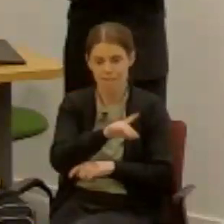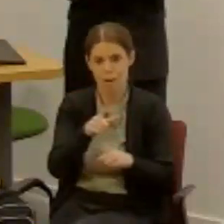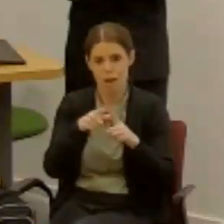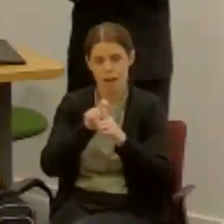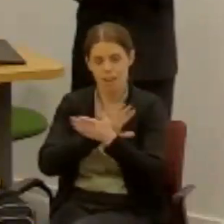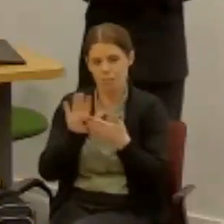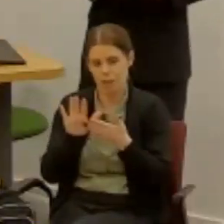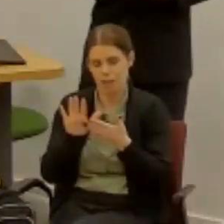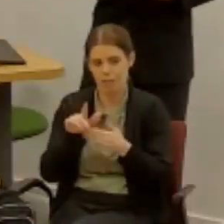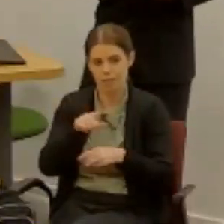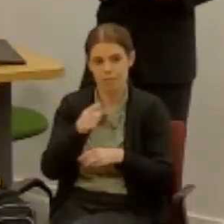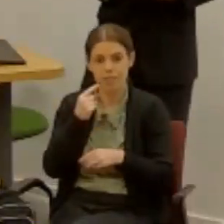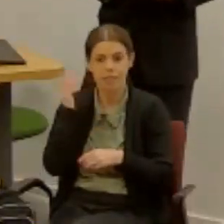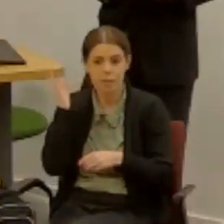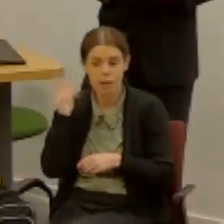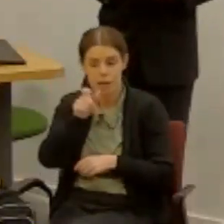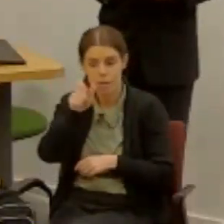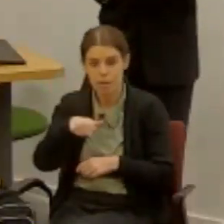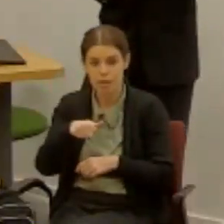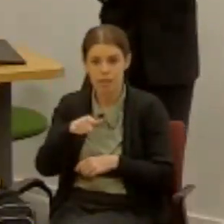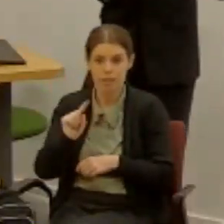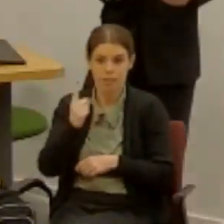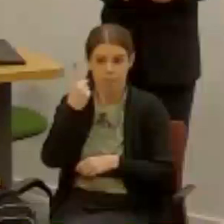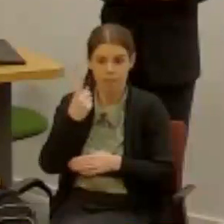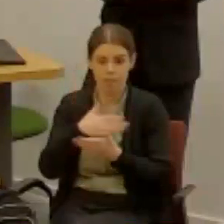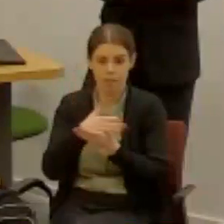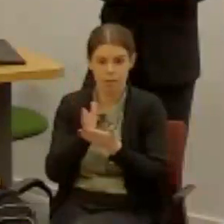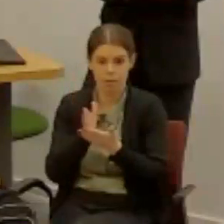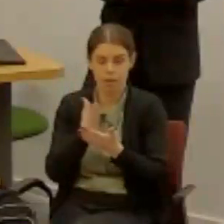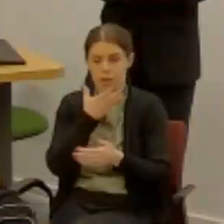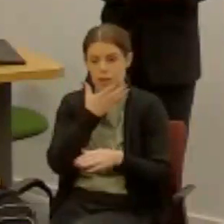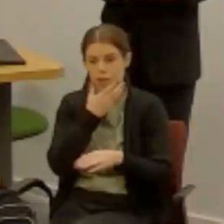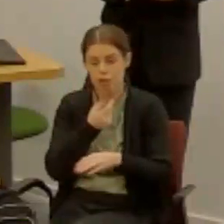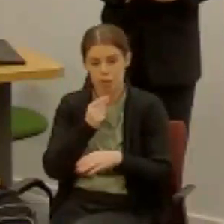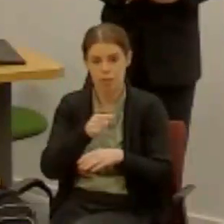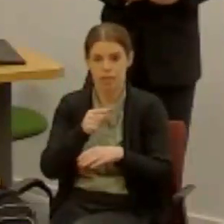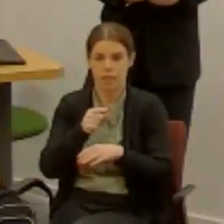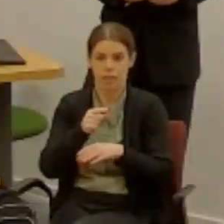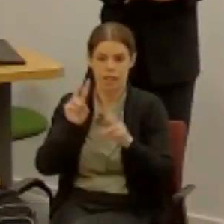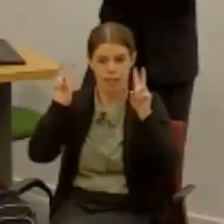so, the speaker today, the first inaugural sew Christmas lecture is Professor Willie Stewart.